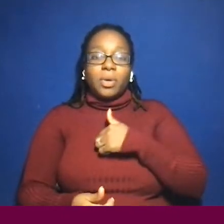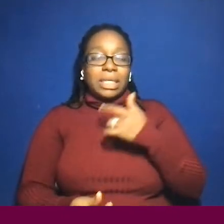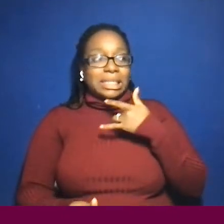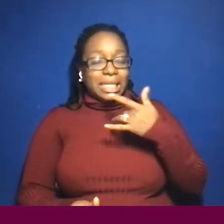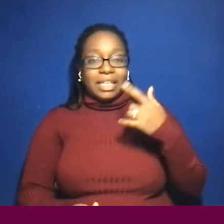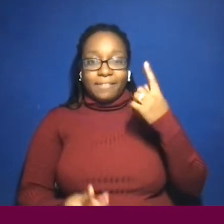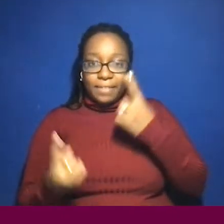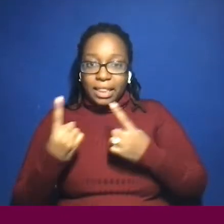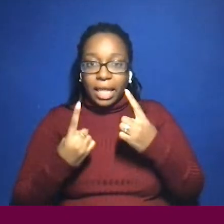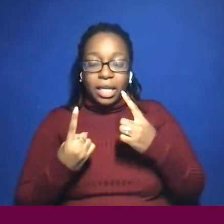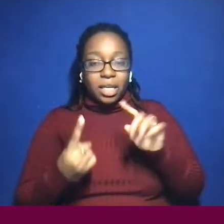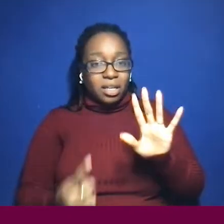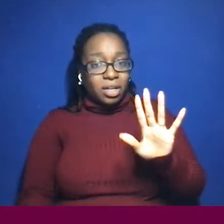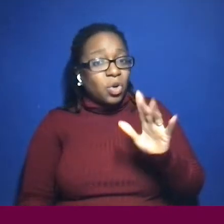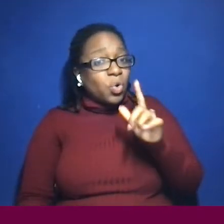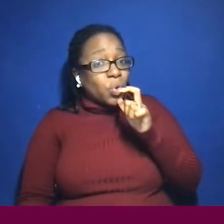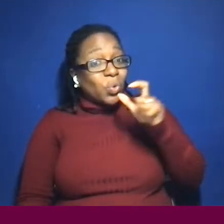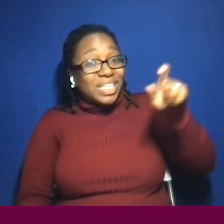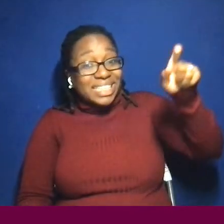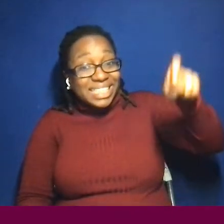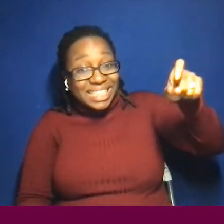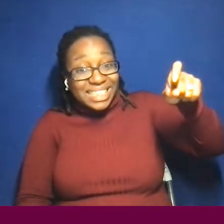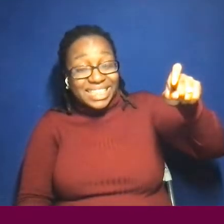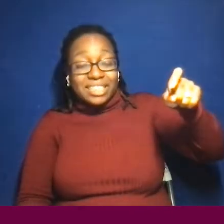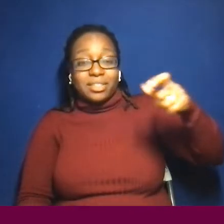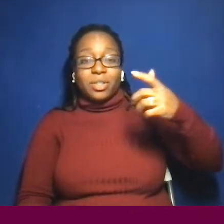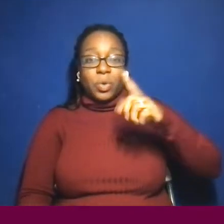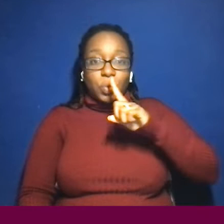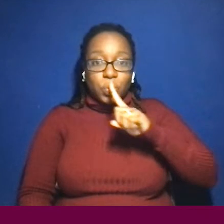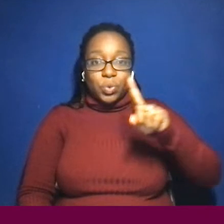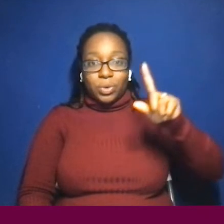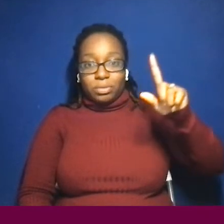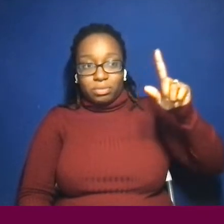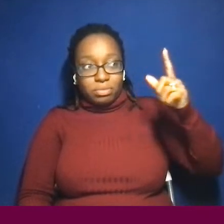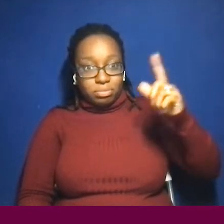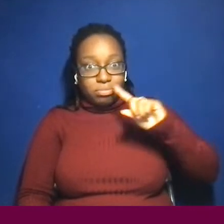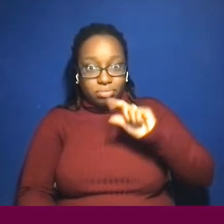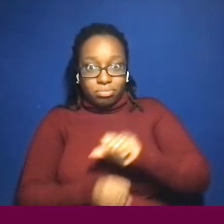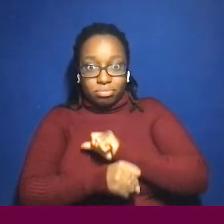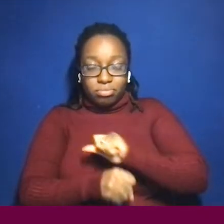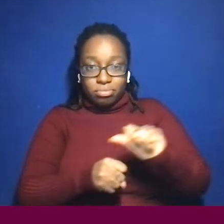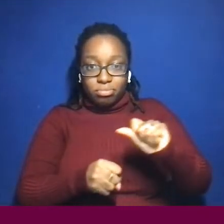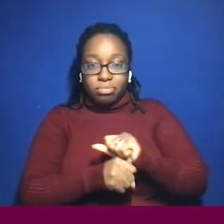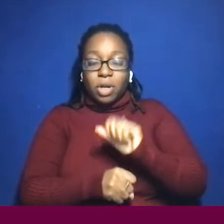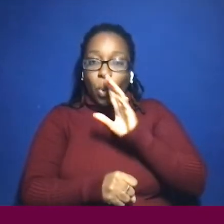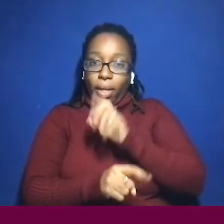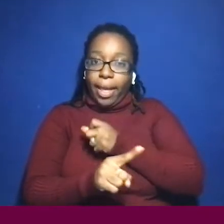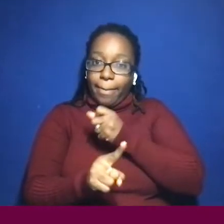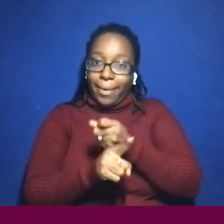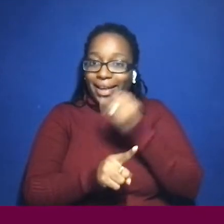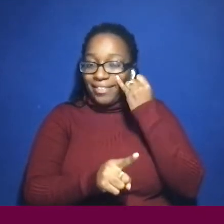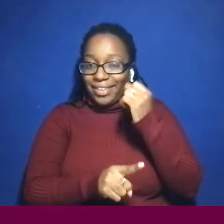well, who is it who needs that resource? And who would have a bad impact if they didn't have it?